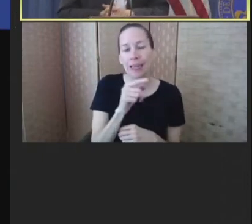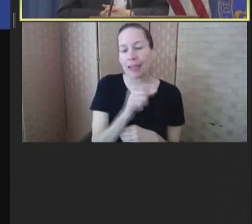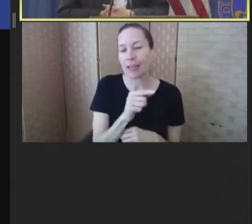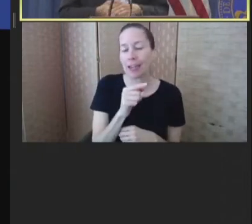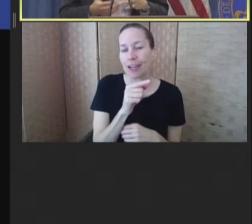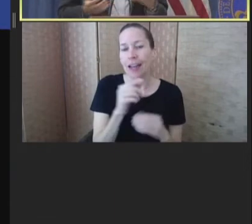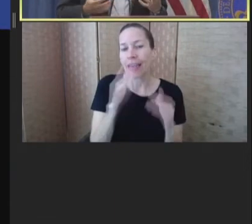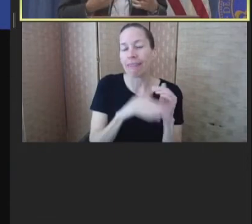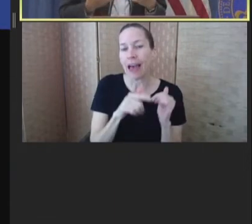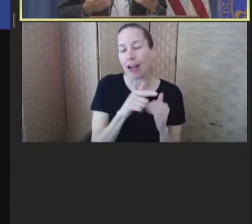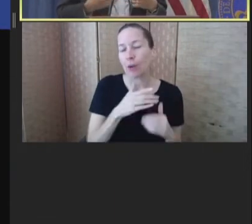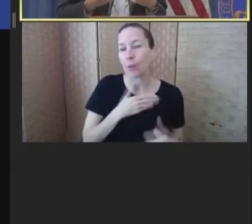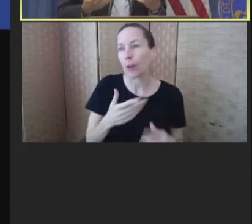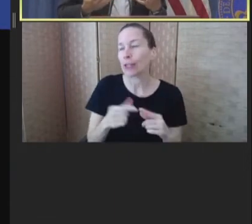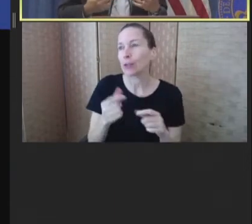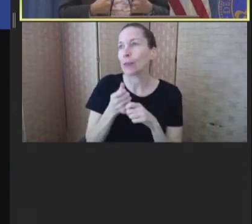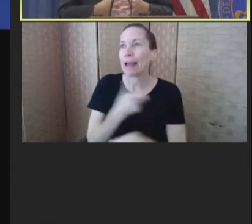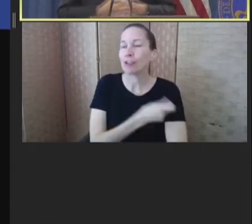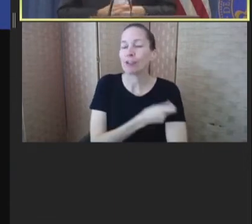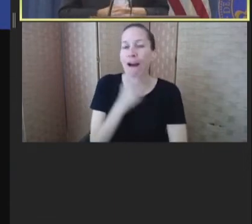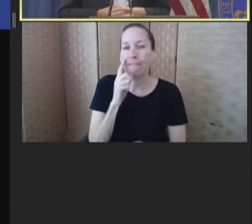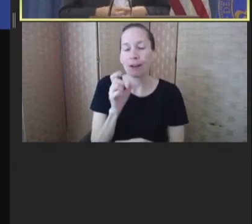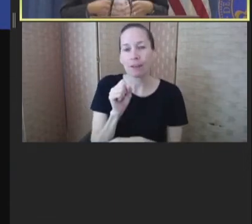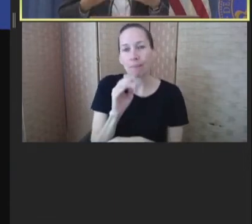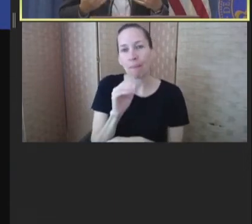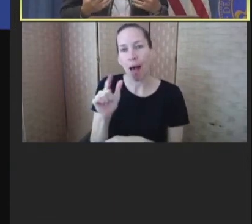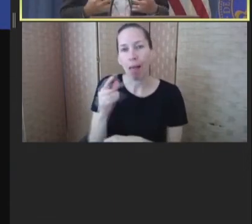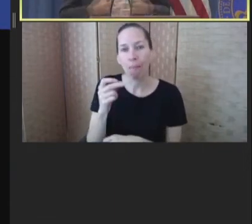it really stimulated some soul searching for us as a community and some new forms of